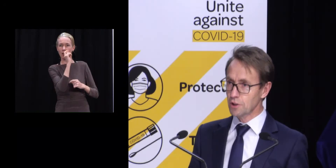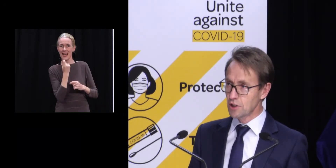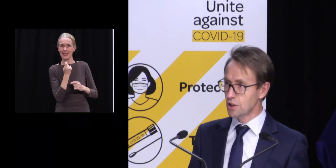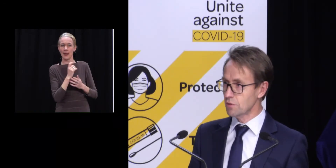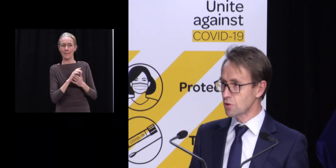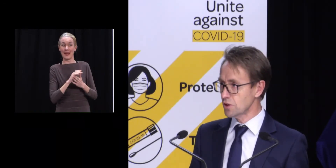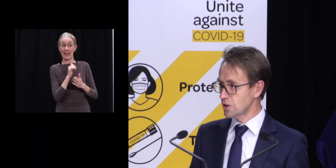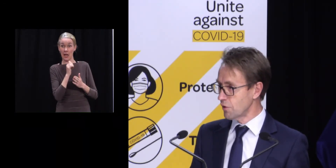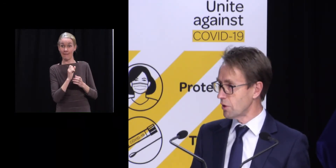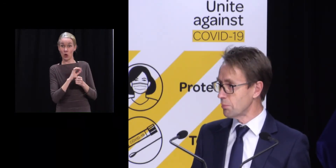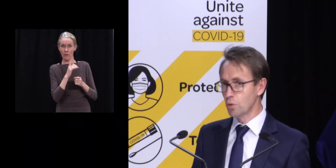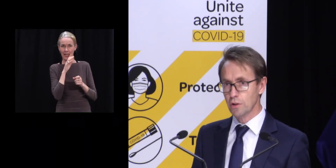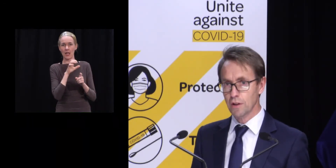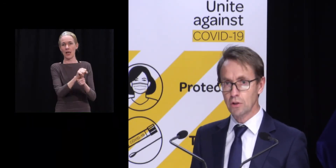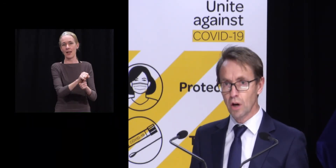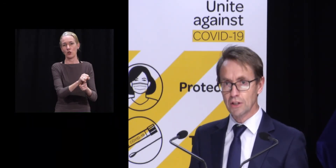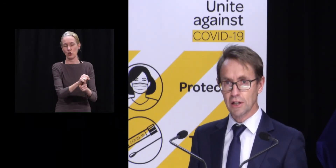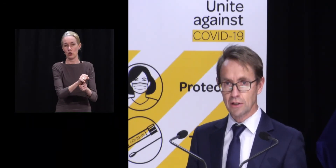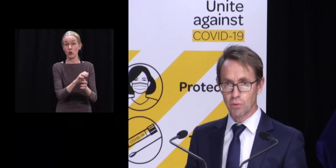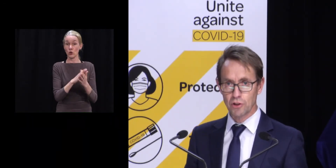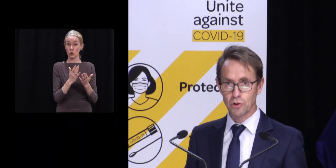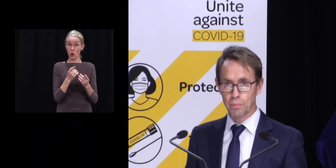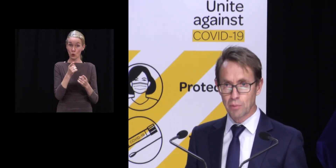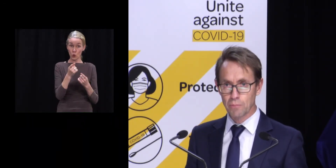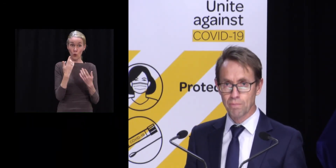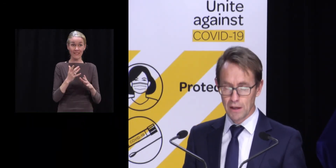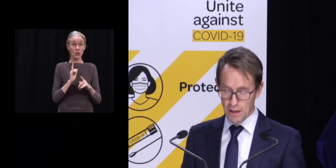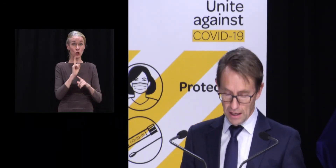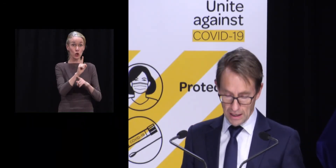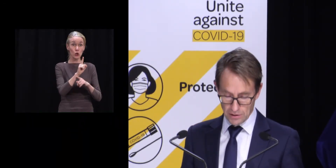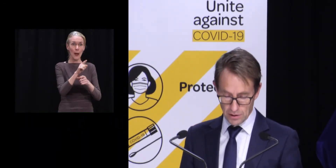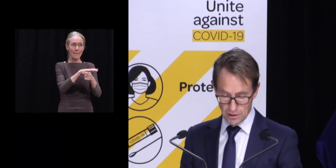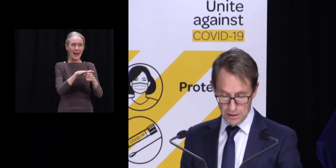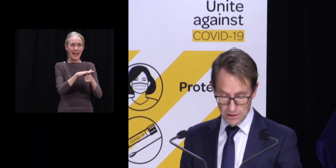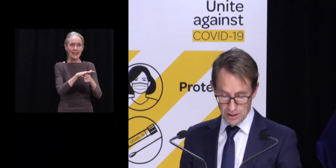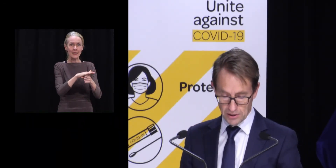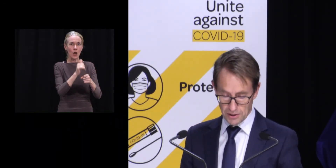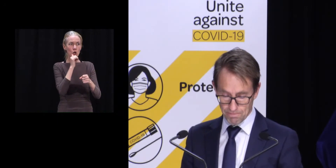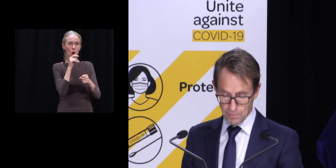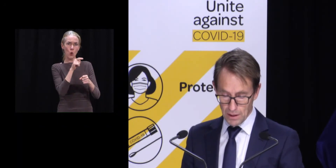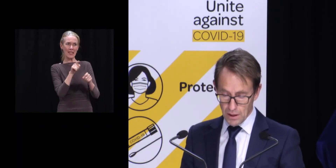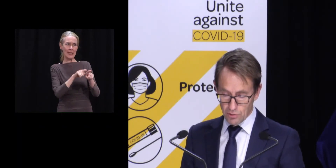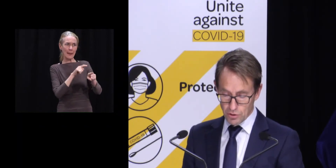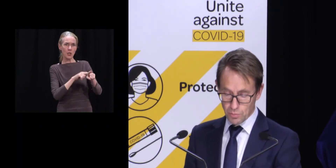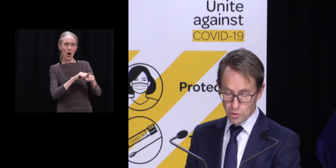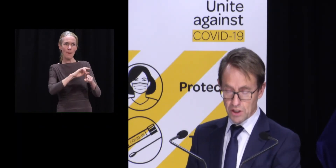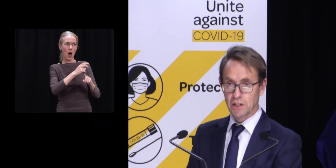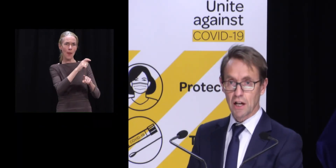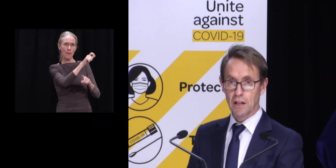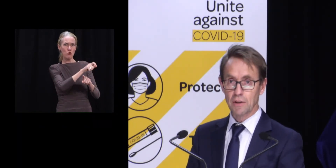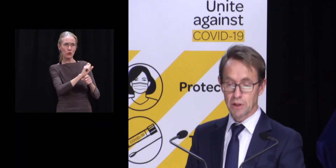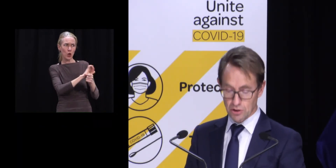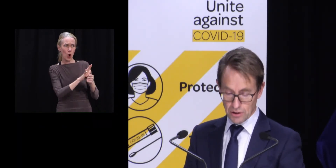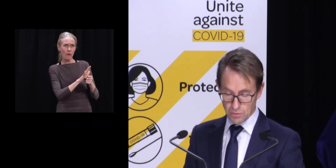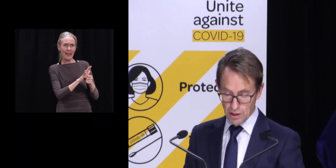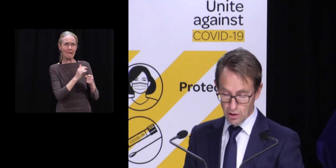remaining cases -- finding any